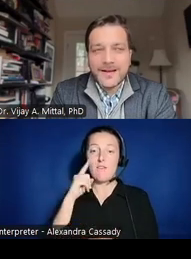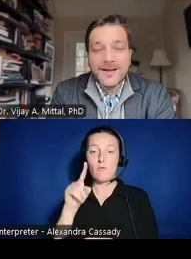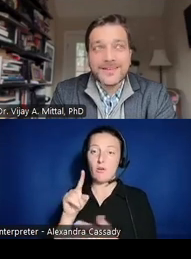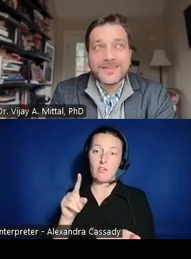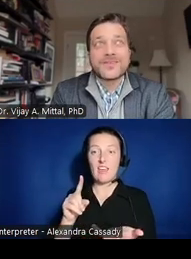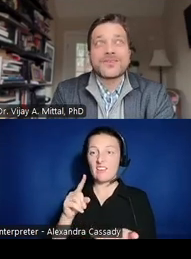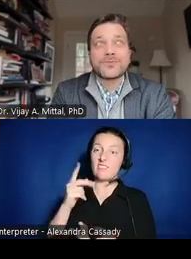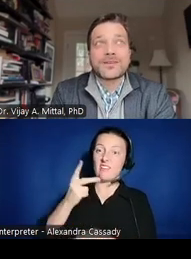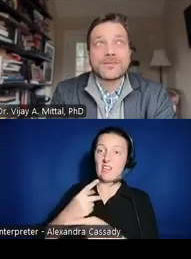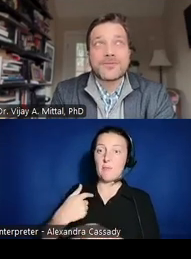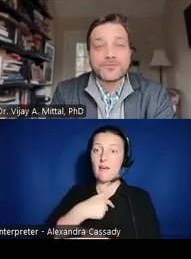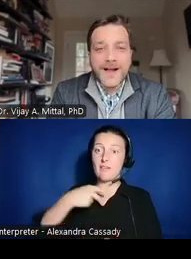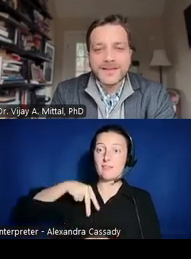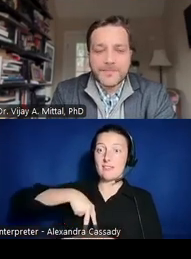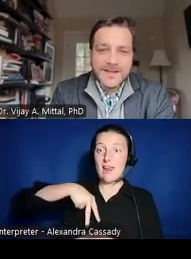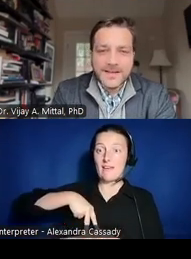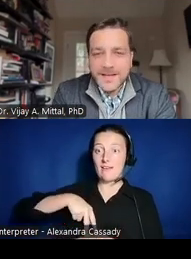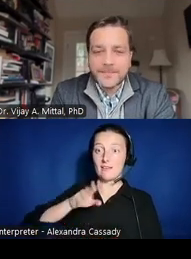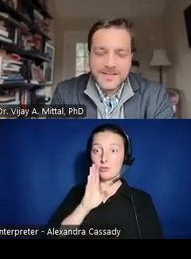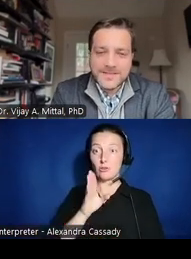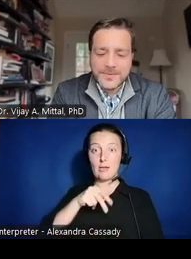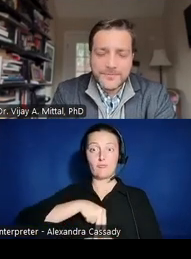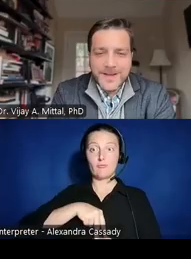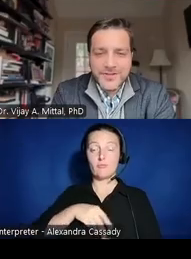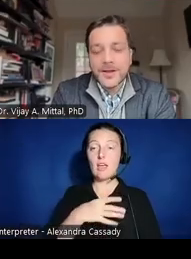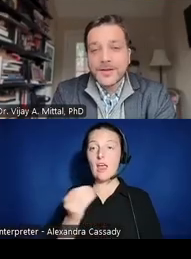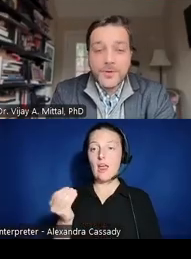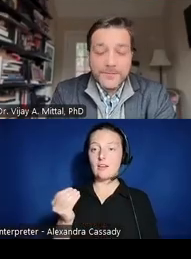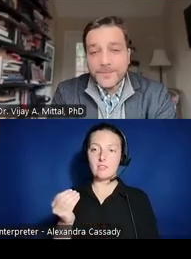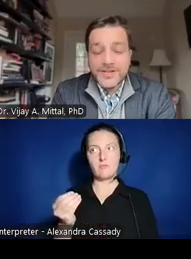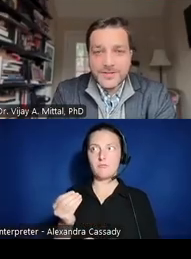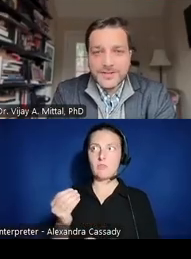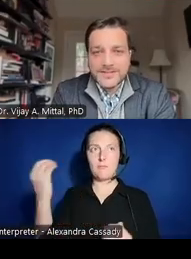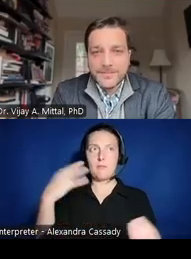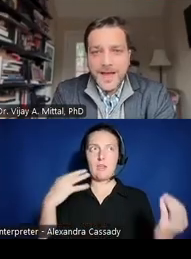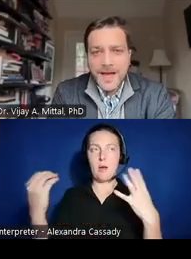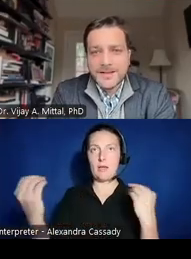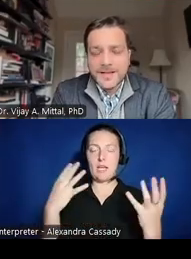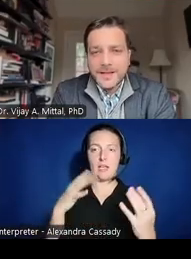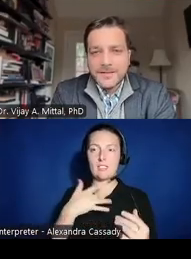uh really refining them based on incoming sensory information. The more information the system has,